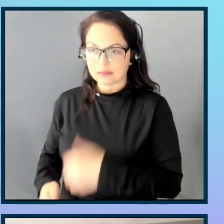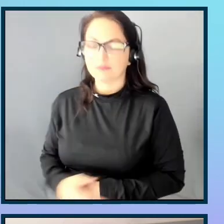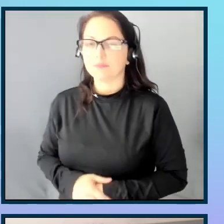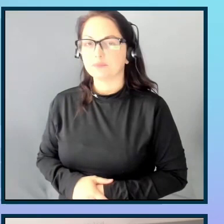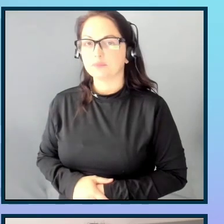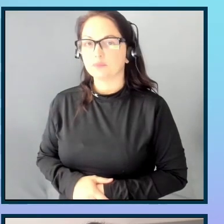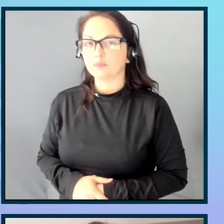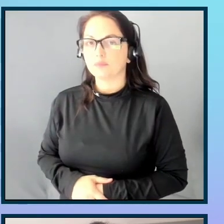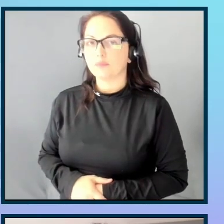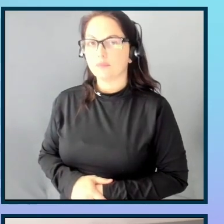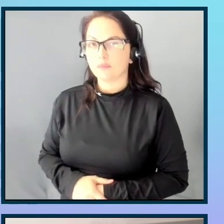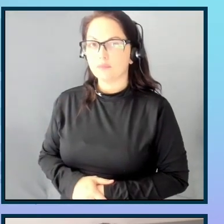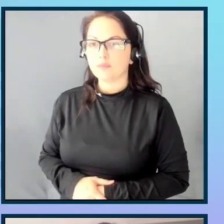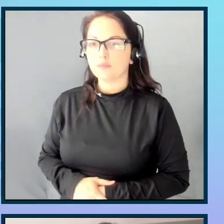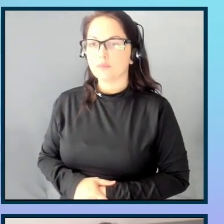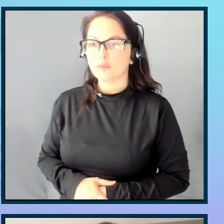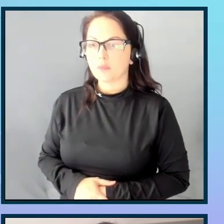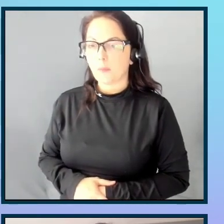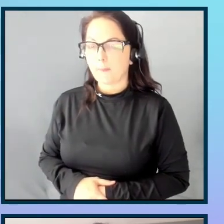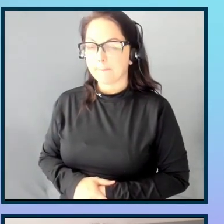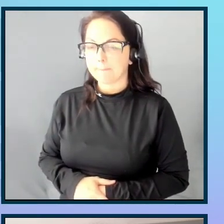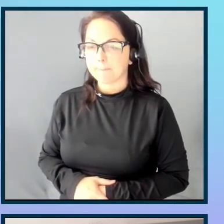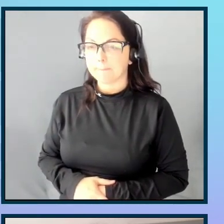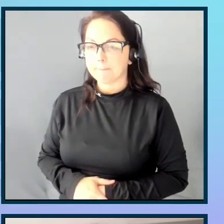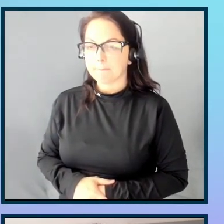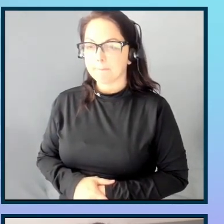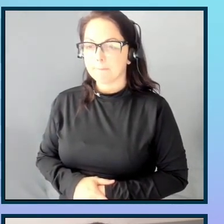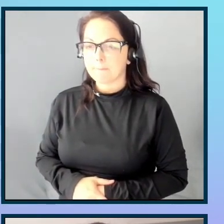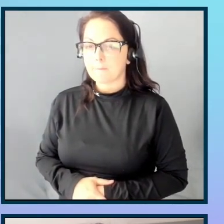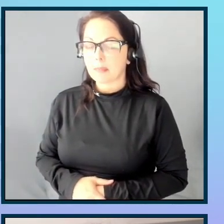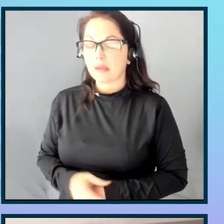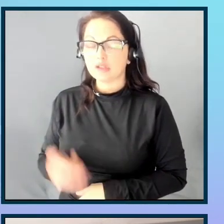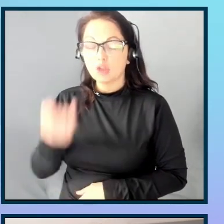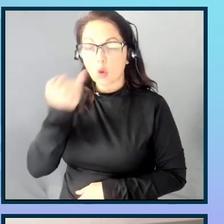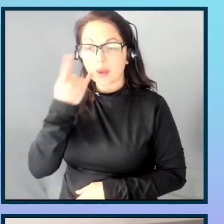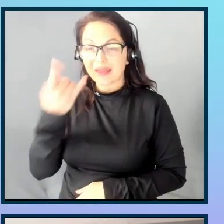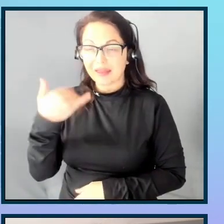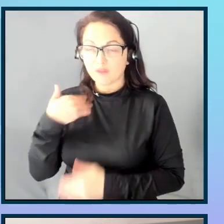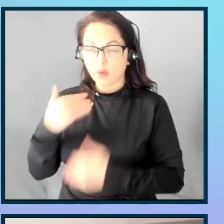Essentially, if you have a process don't ask the same thing twice.